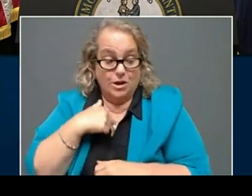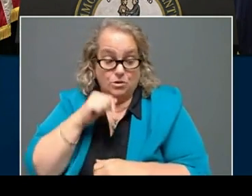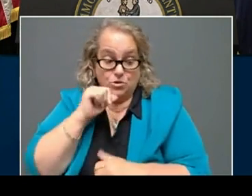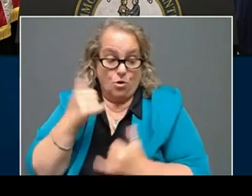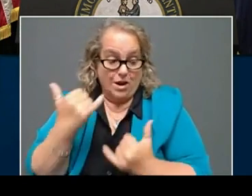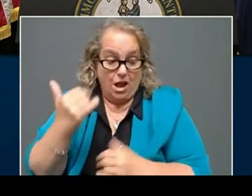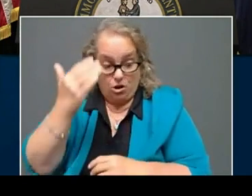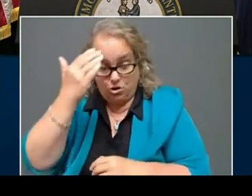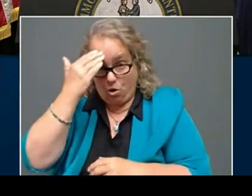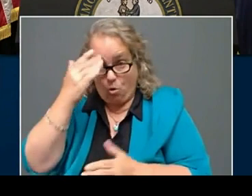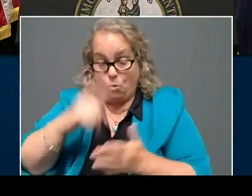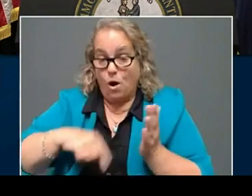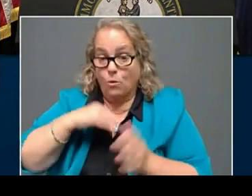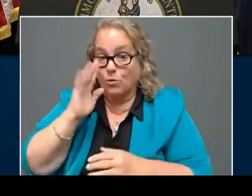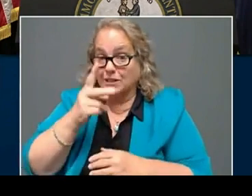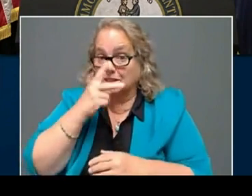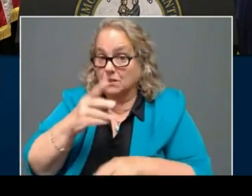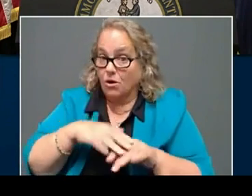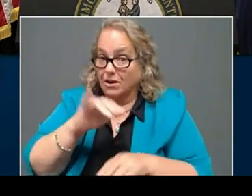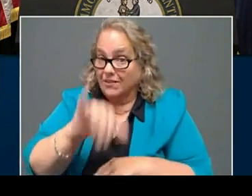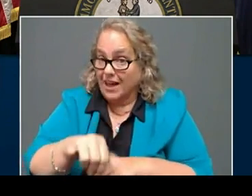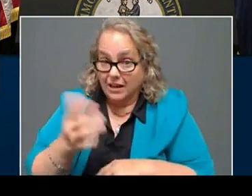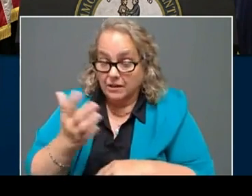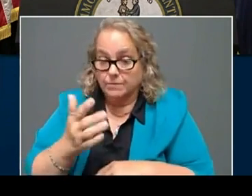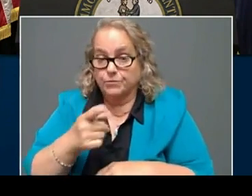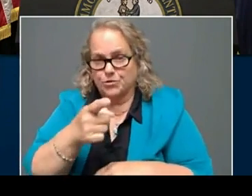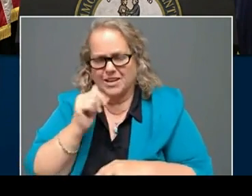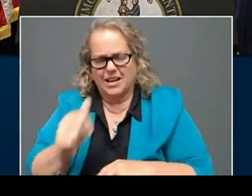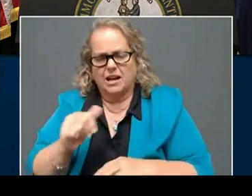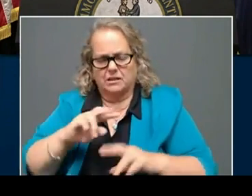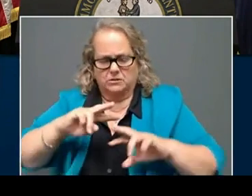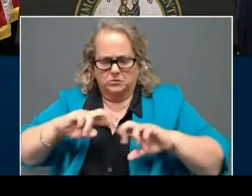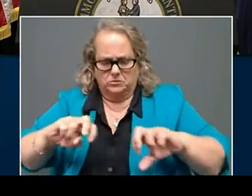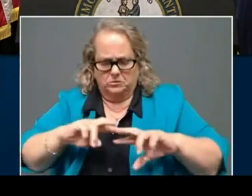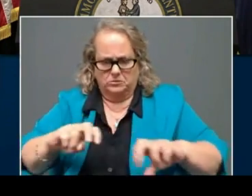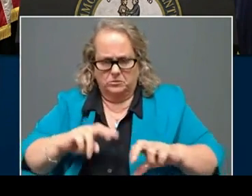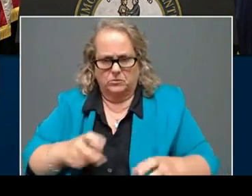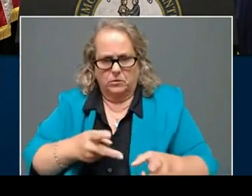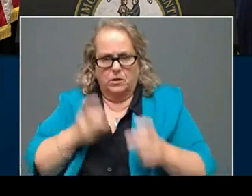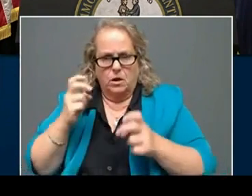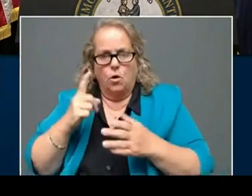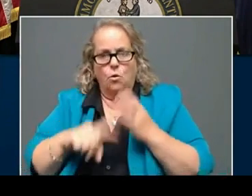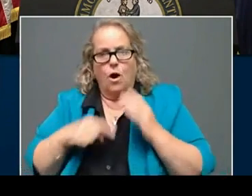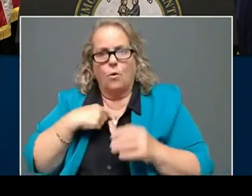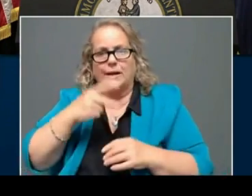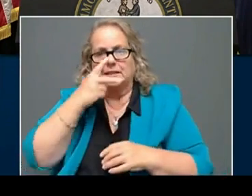that now. You could extrapolate from what we're seeing across the United States that some of these are breakthrough cases with people that